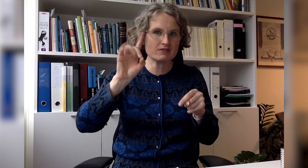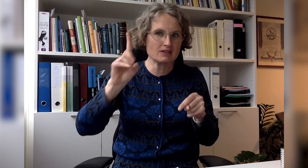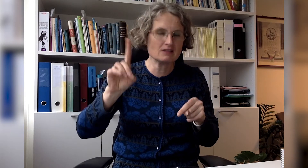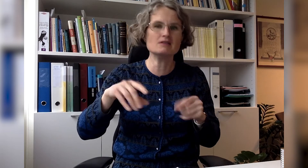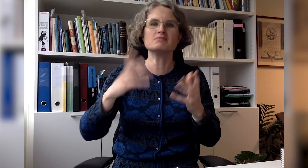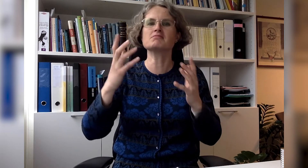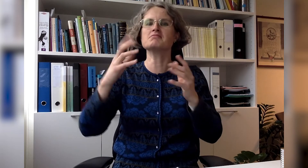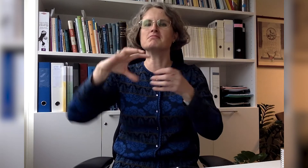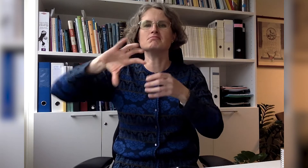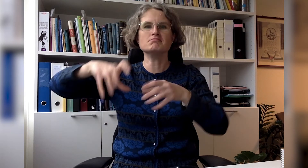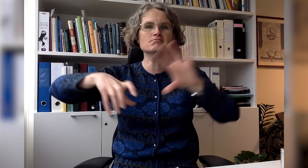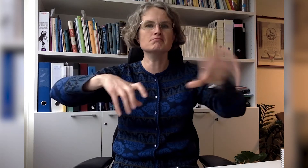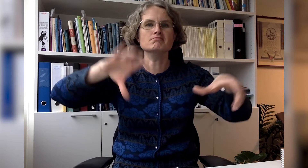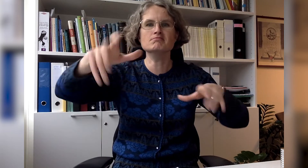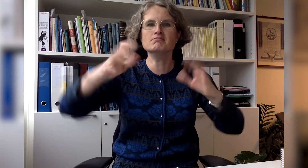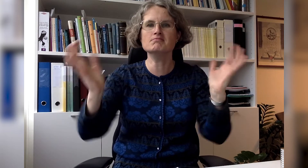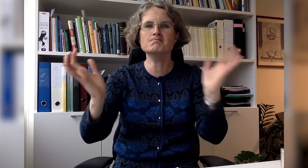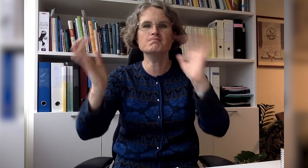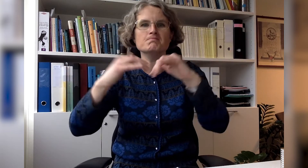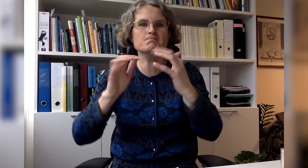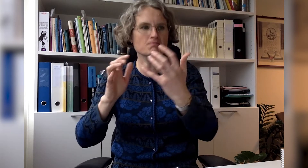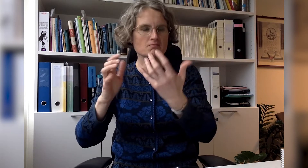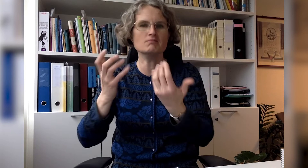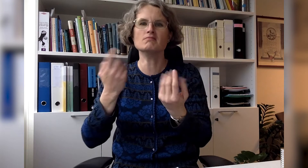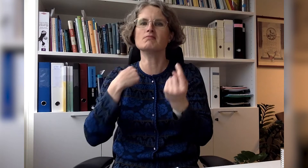WFD, and activities in other countries,